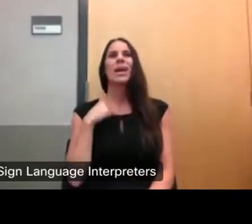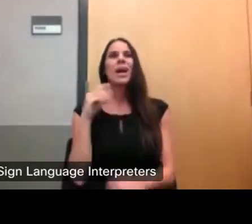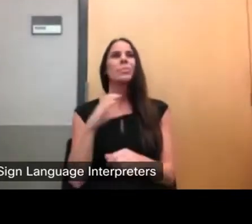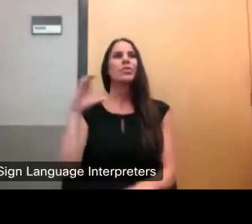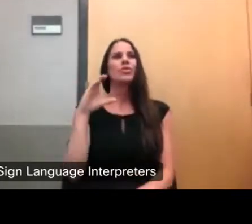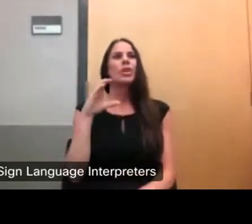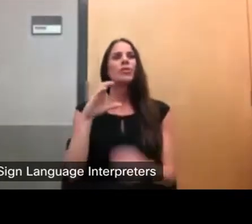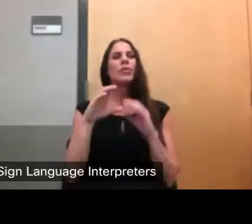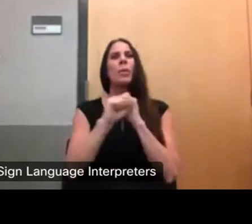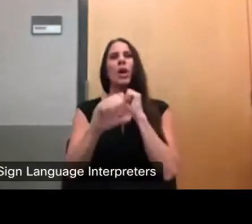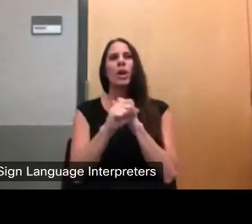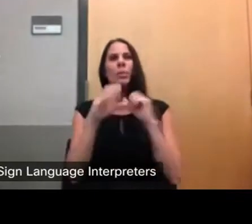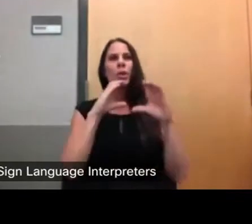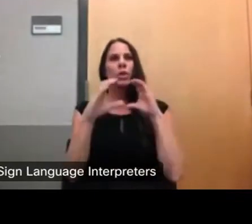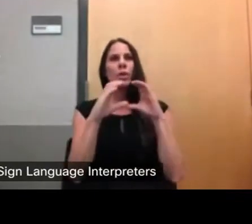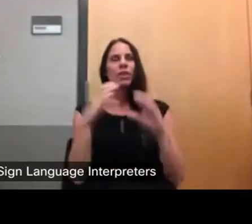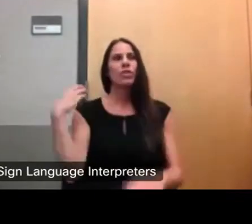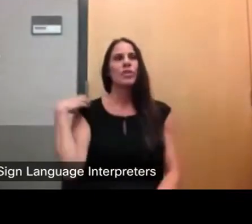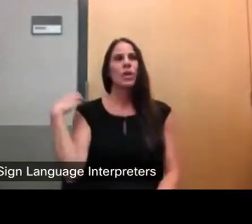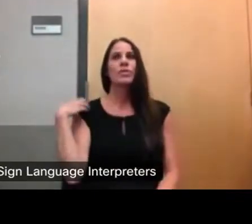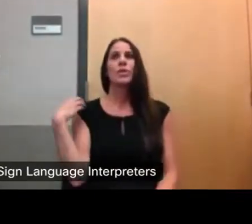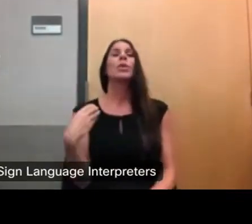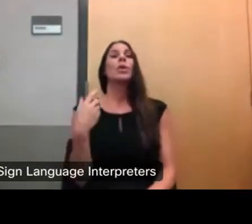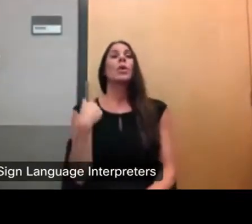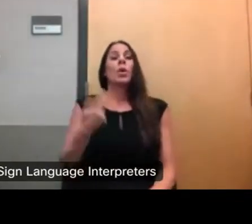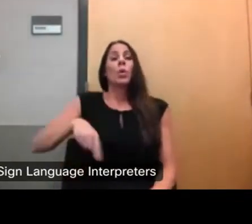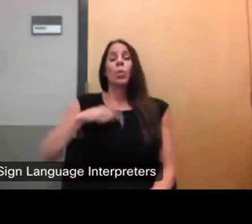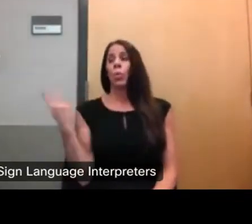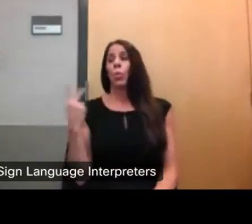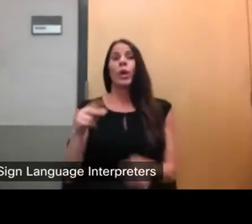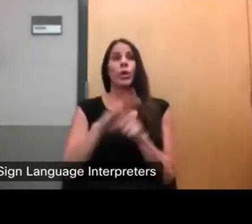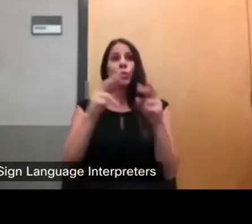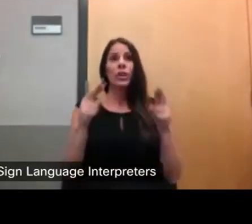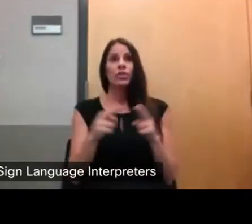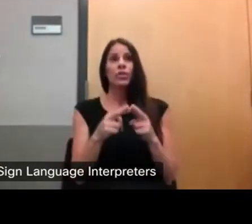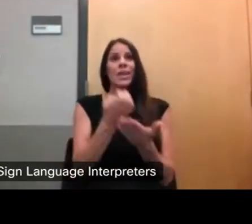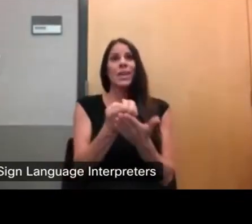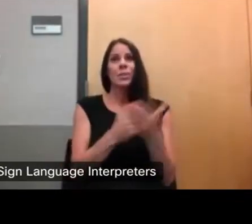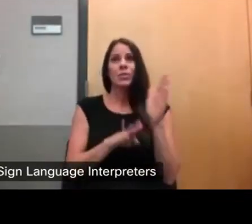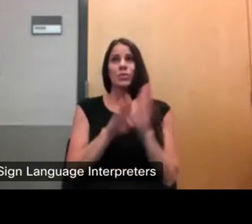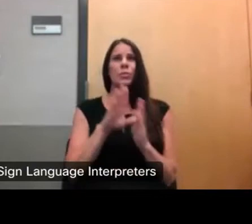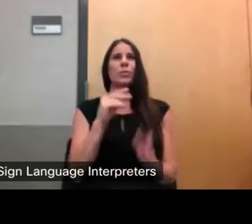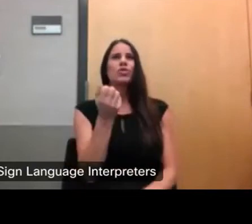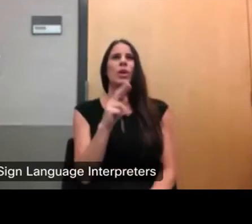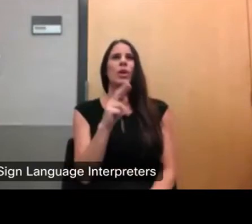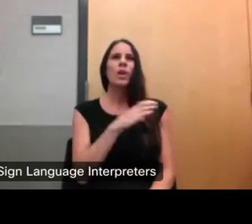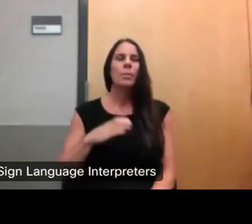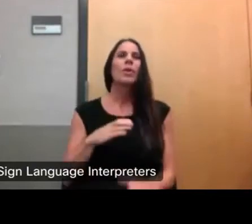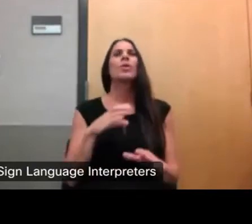communications officer at the greater Houston partnership, uh, where the regions economic development and Chamber of commerce, uh, kind of the business organization here in town.